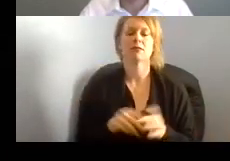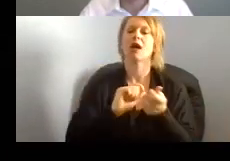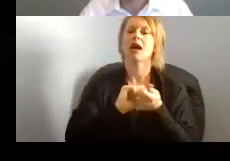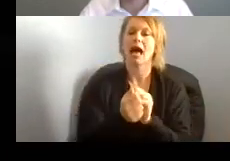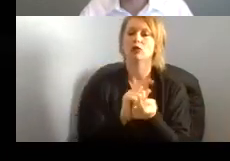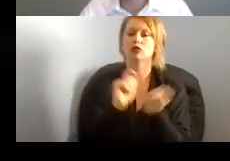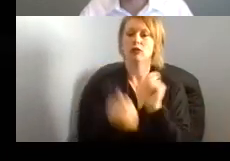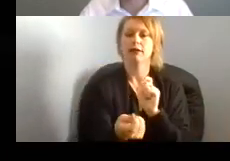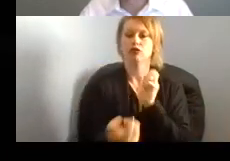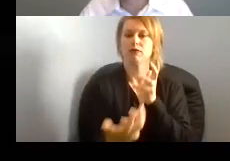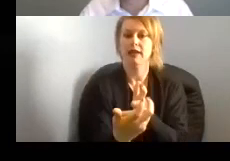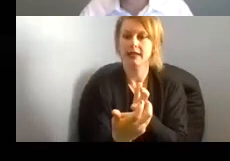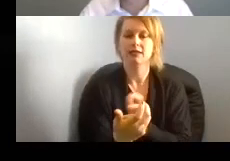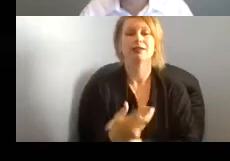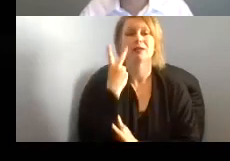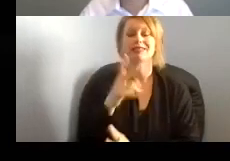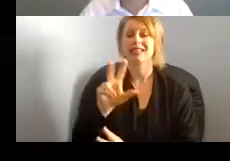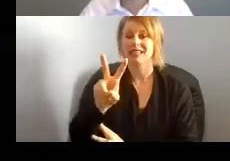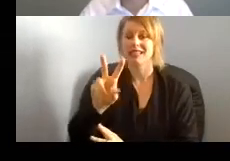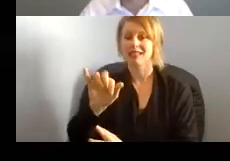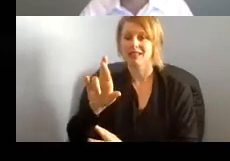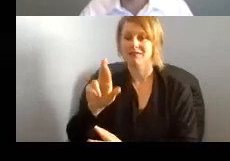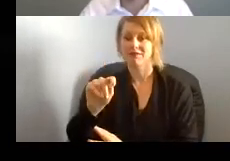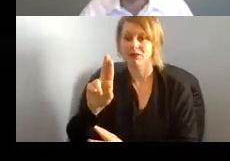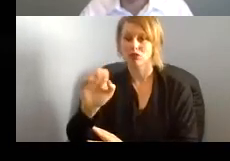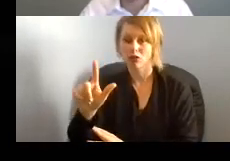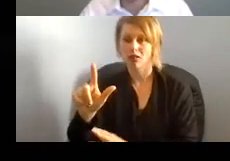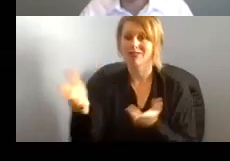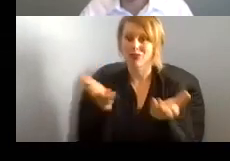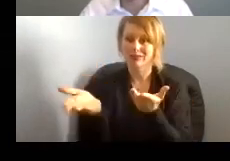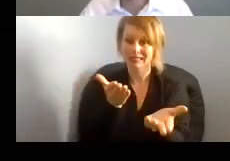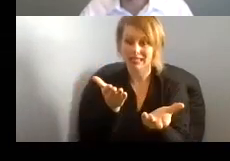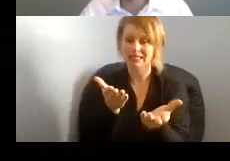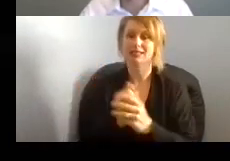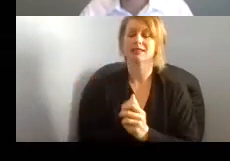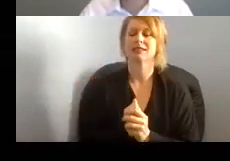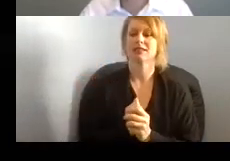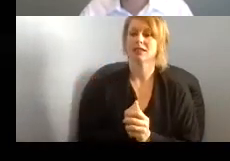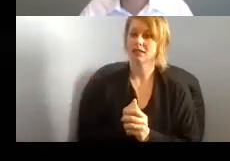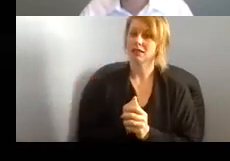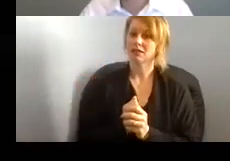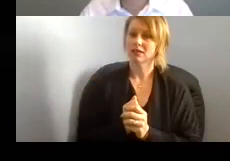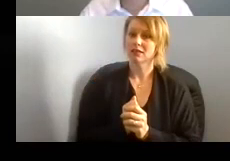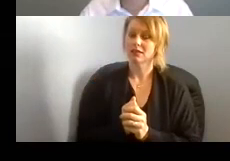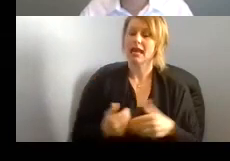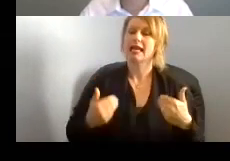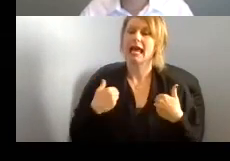So we’ve seen virtual services – even virtual shiva – and coordination of meal delivery through online services.